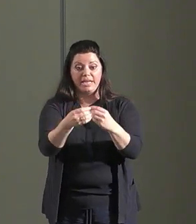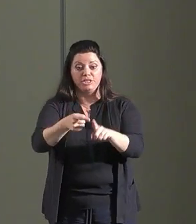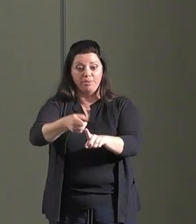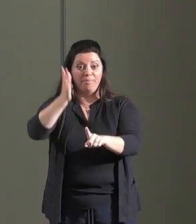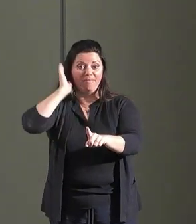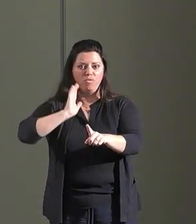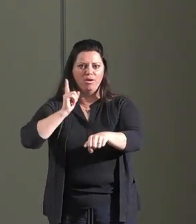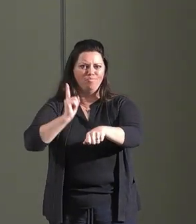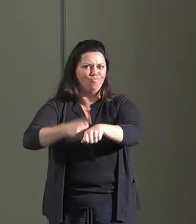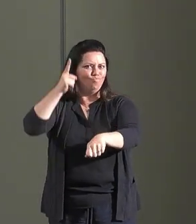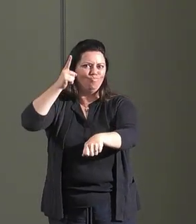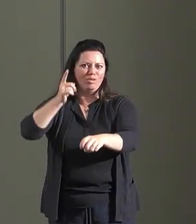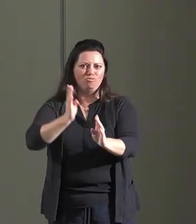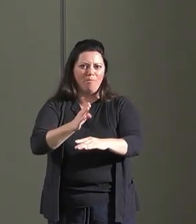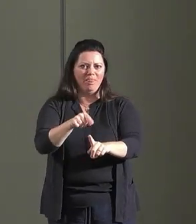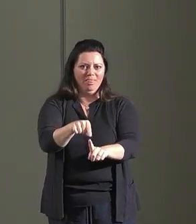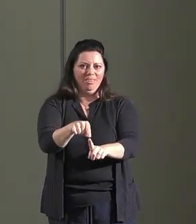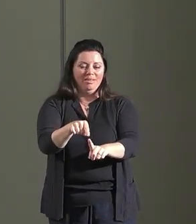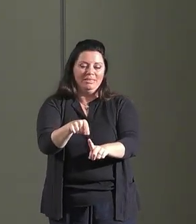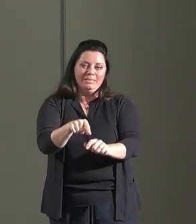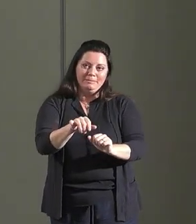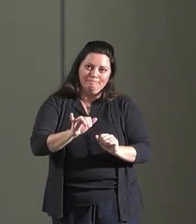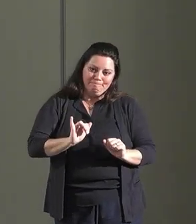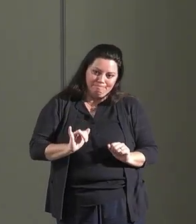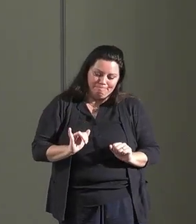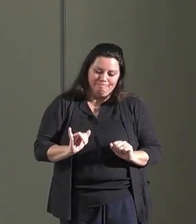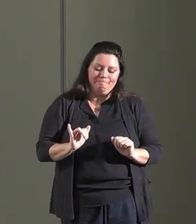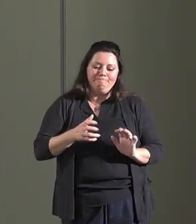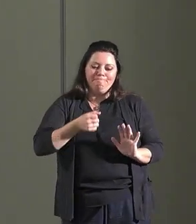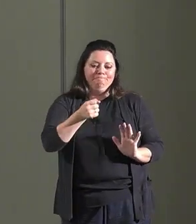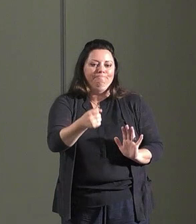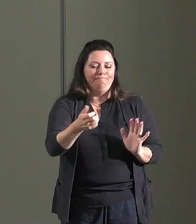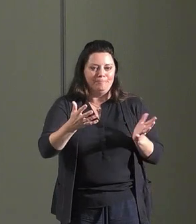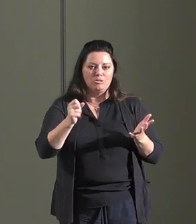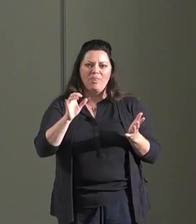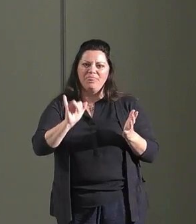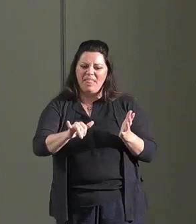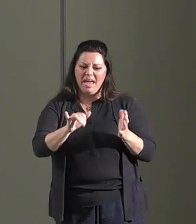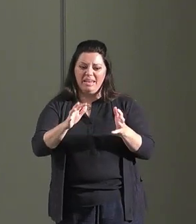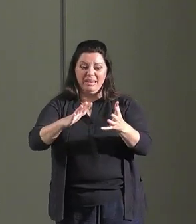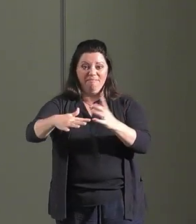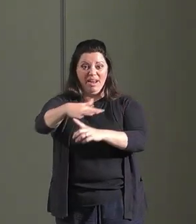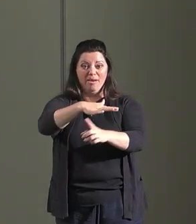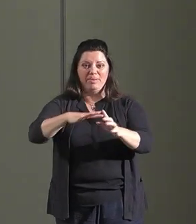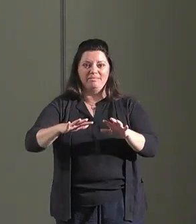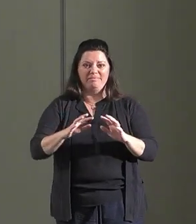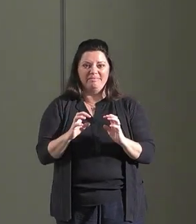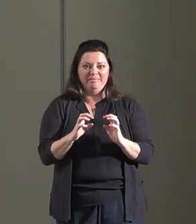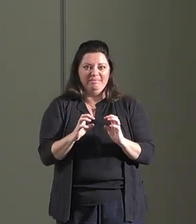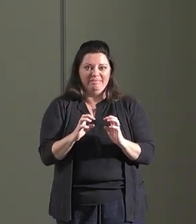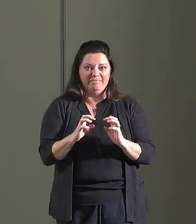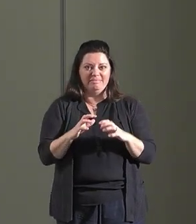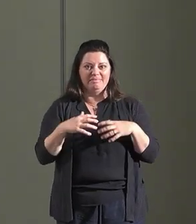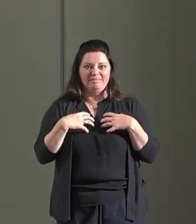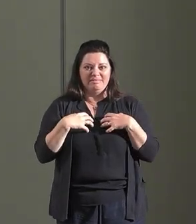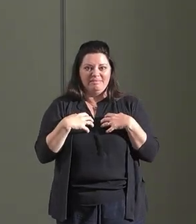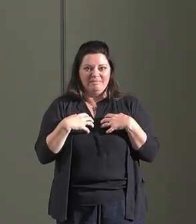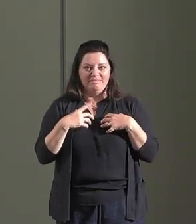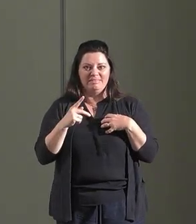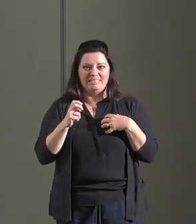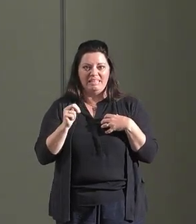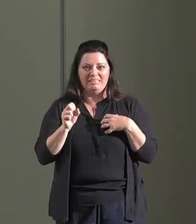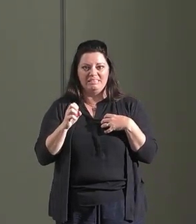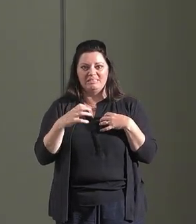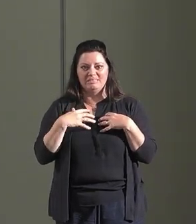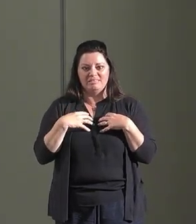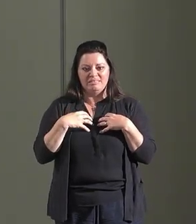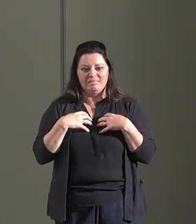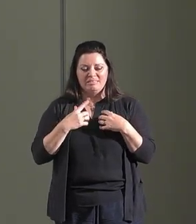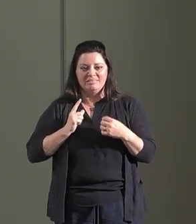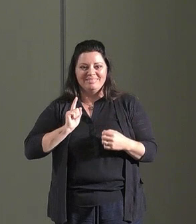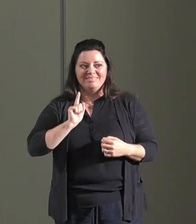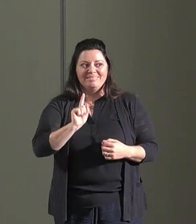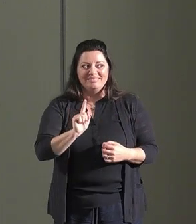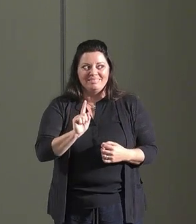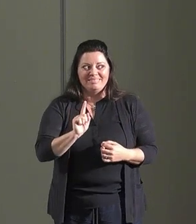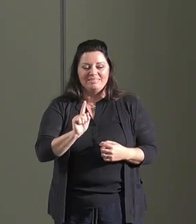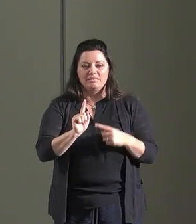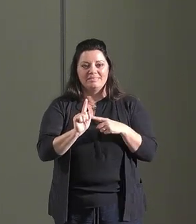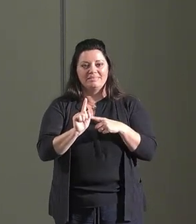And, you know, often that is a tense environment. What I learned is to always come at it with level